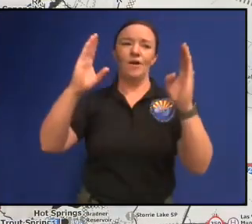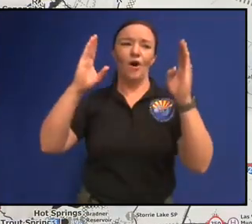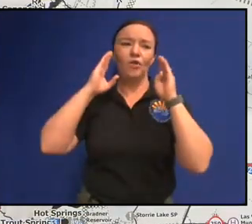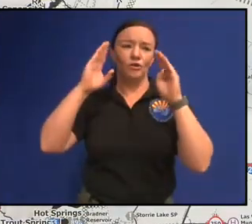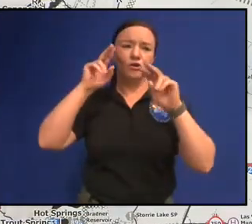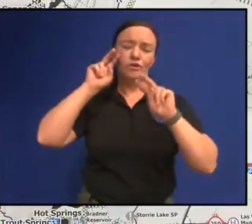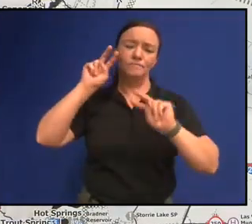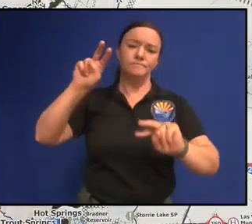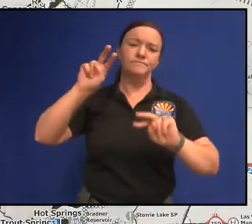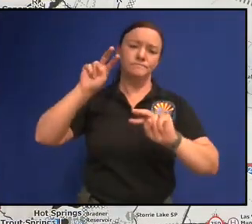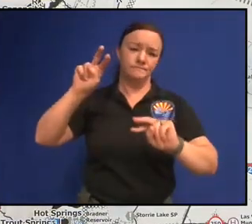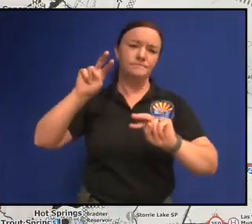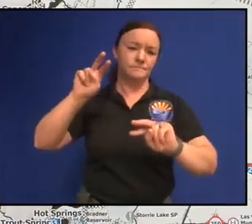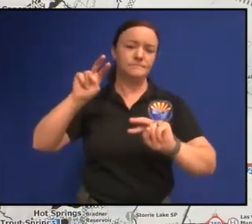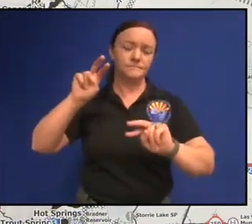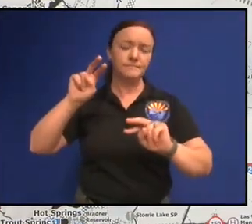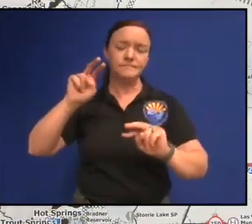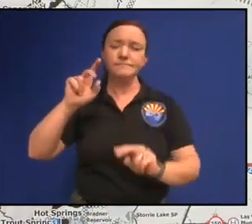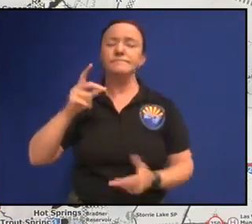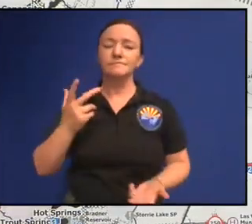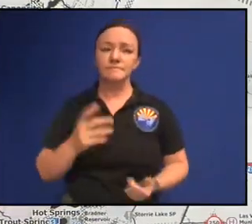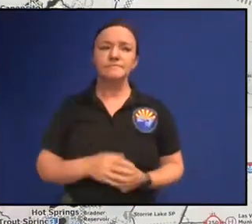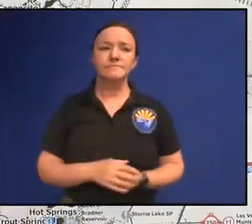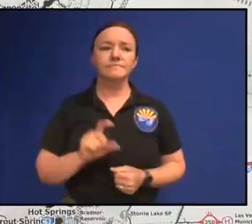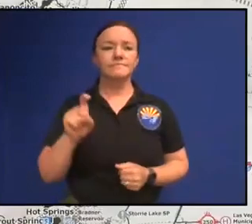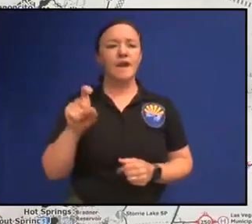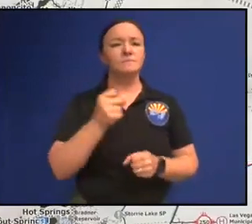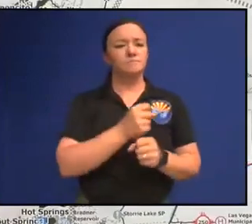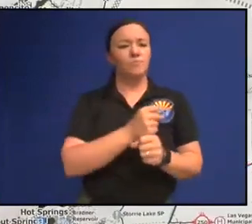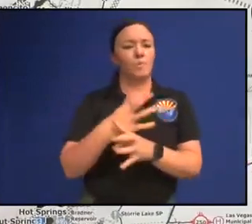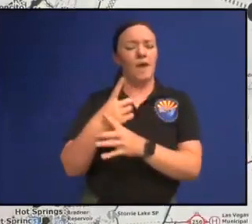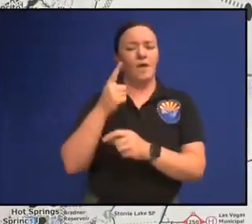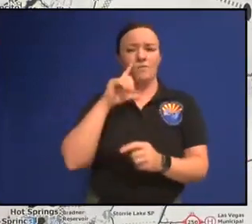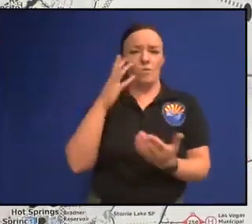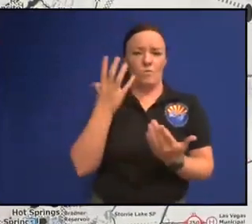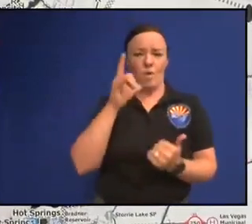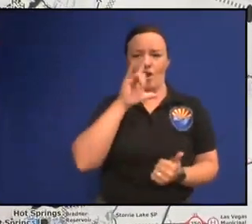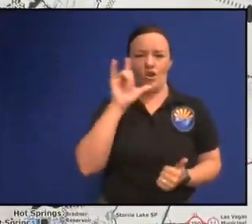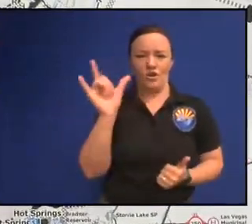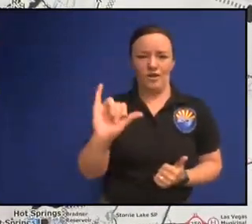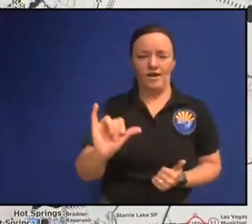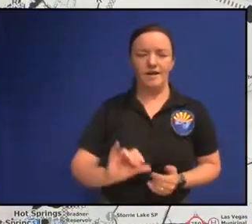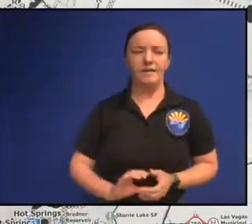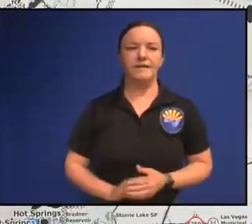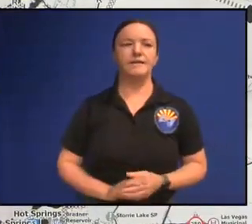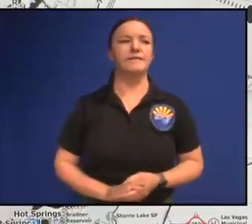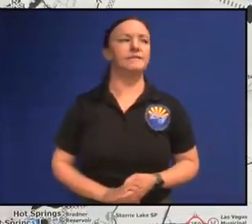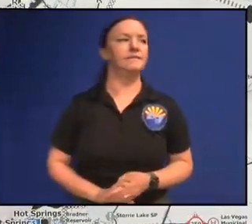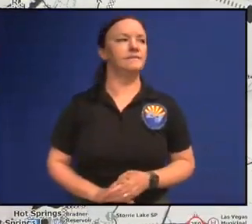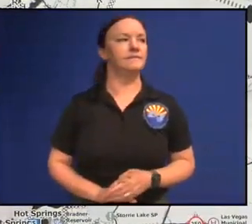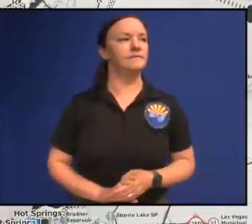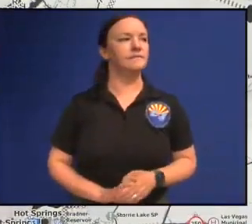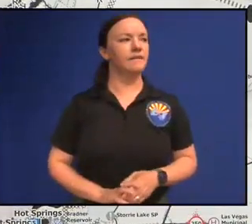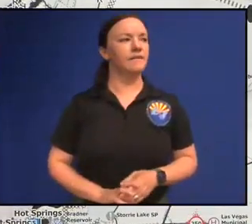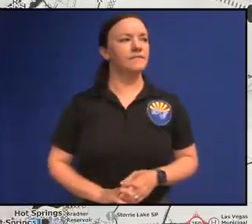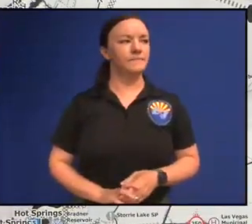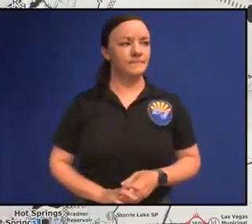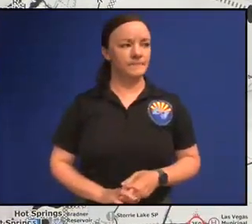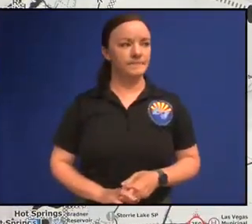FOR WHAT THAT MIGHT LOOK LIKE. AND JUST AS WE WERE GOING INTO THIS FIRE INCIDENT AND